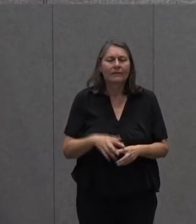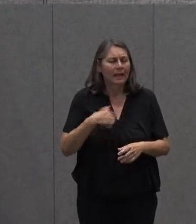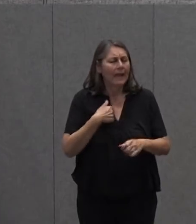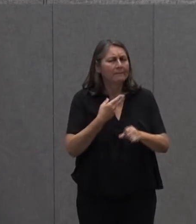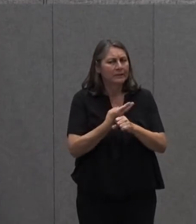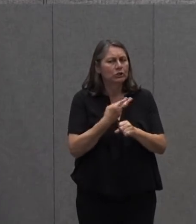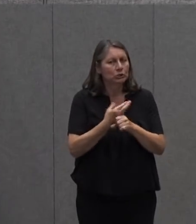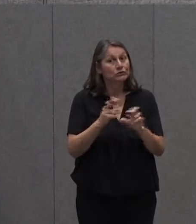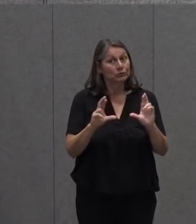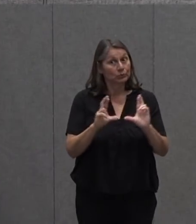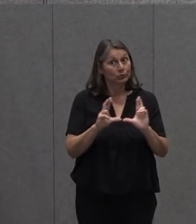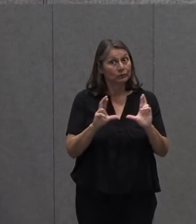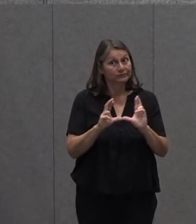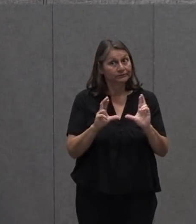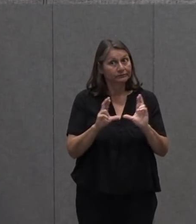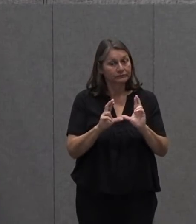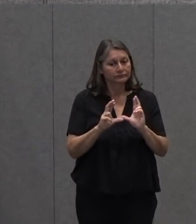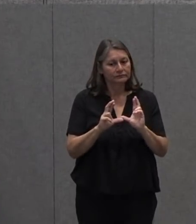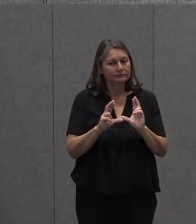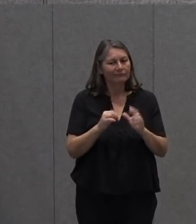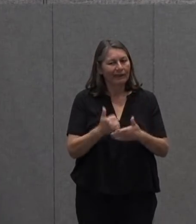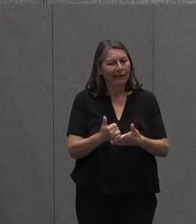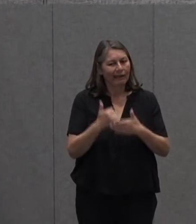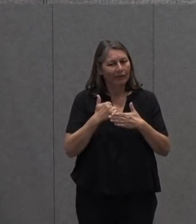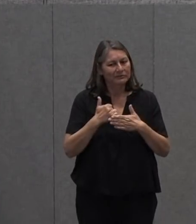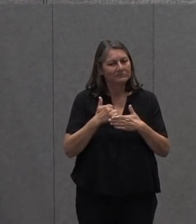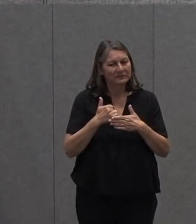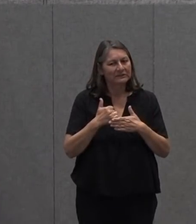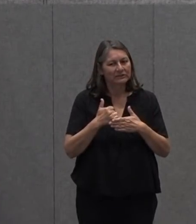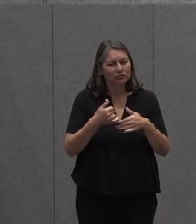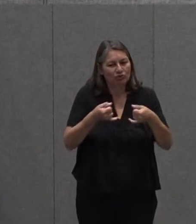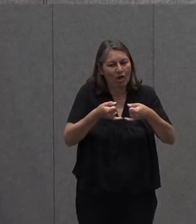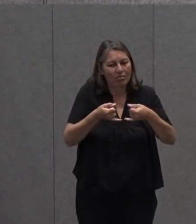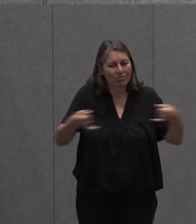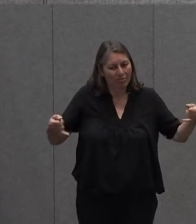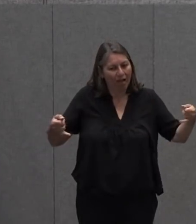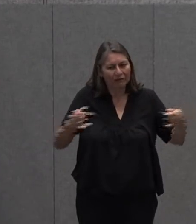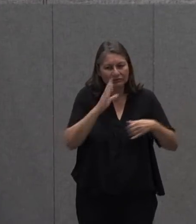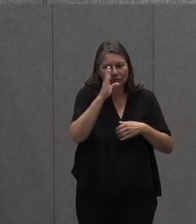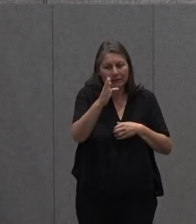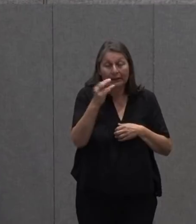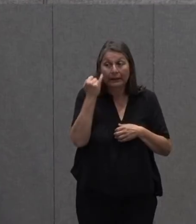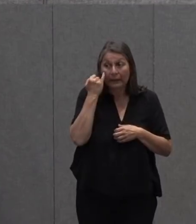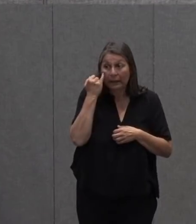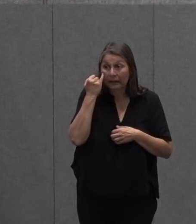A ruler also helps me to draw a straight line, but if I don't have a ruler, I could use something else